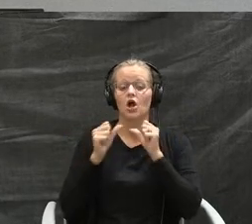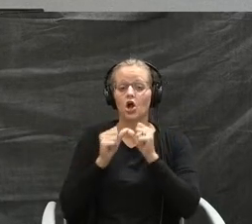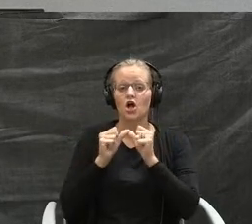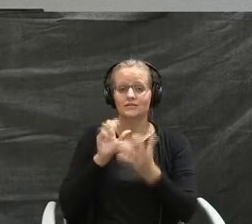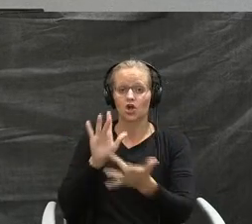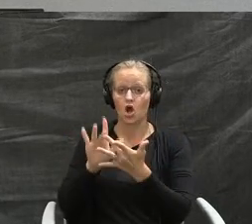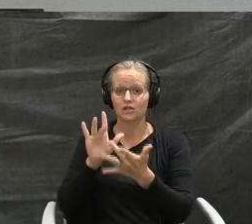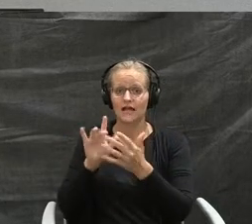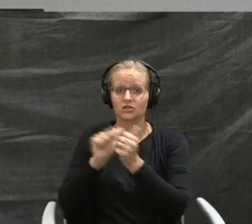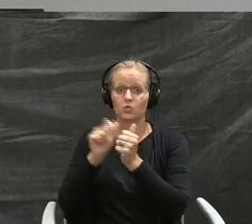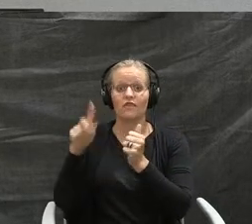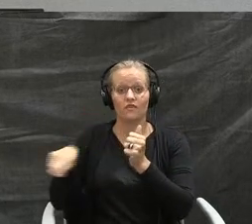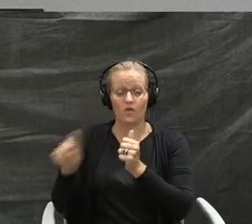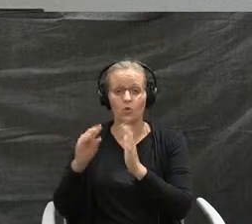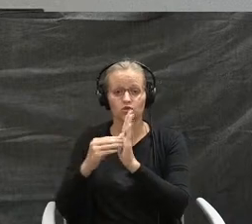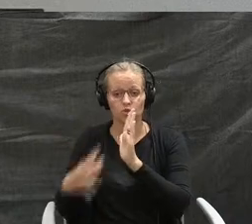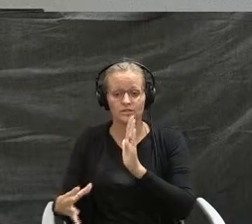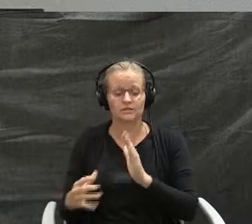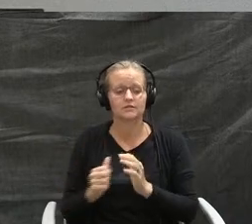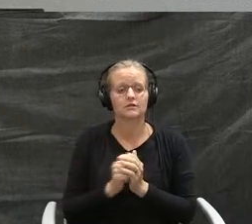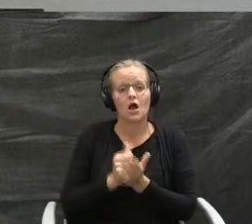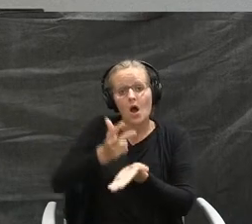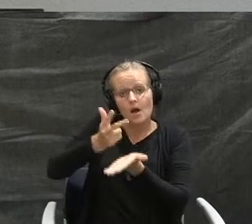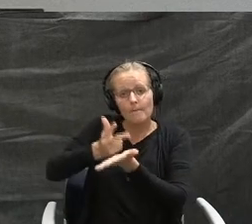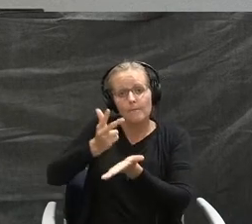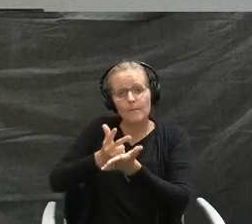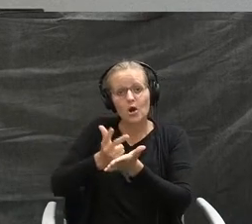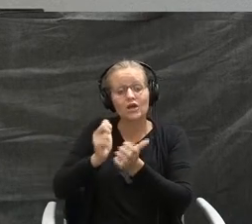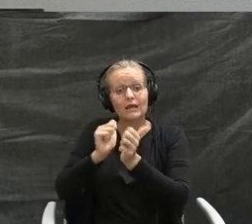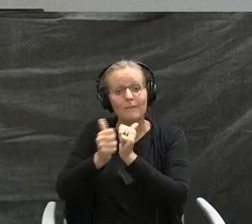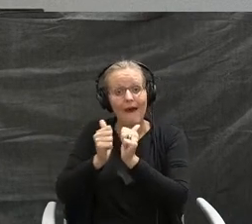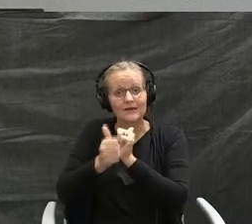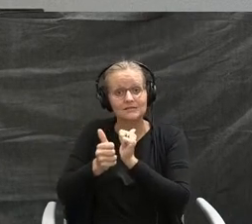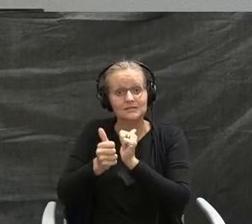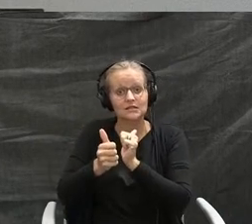details of that for primarily for that one day when there's a